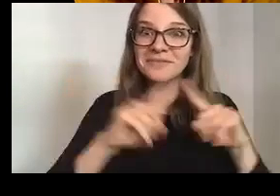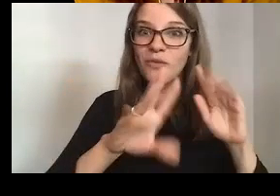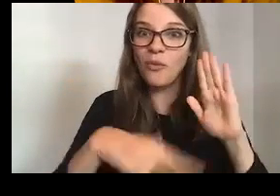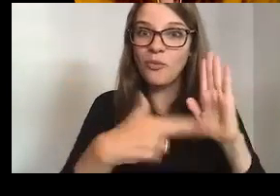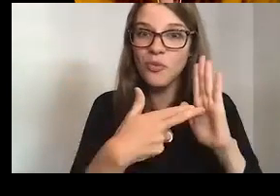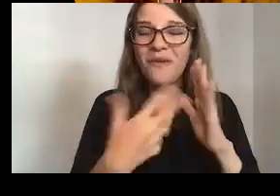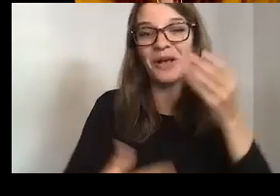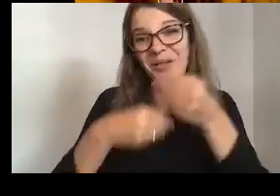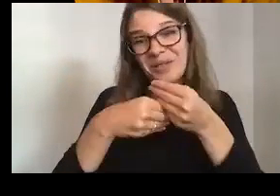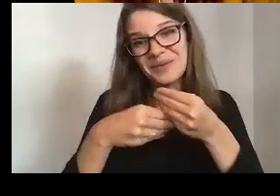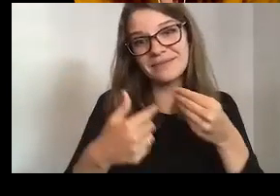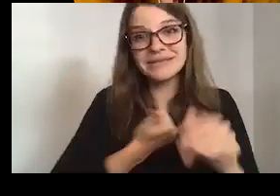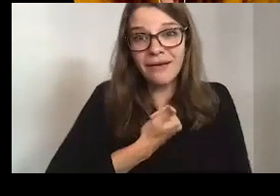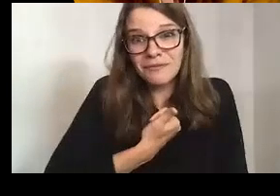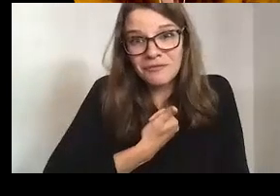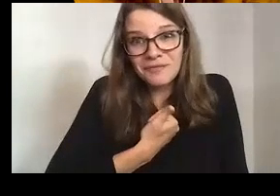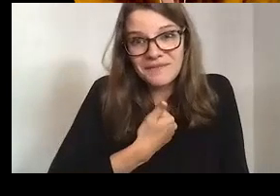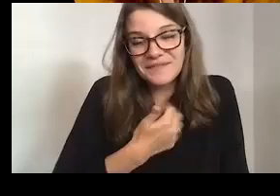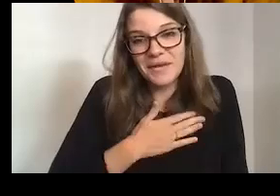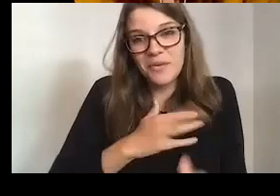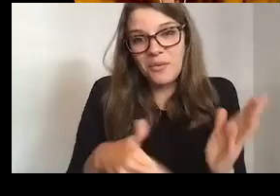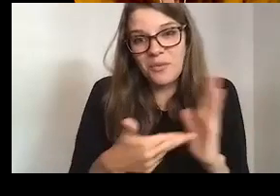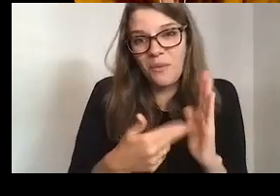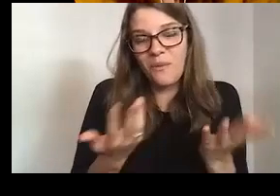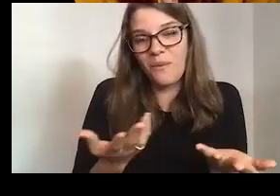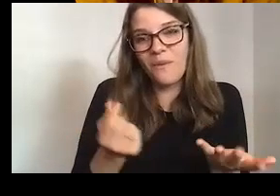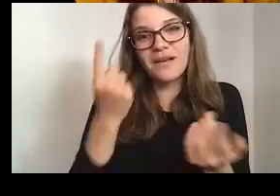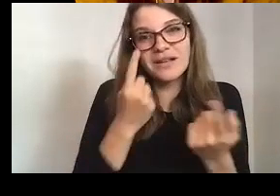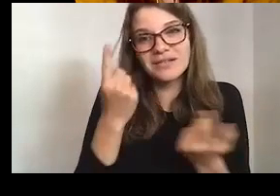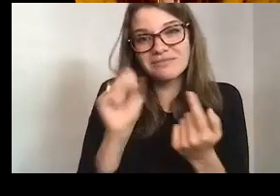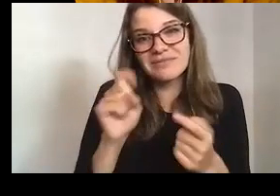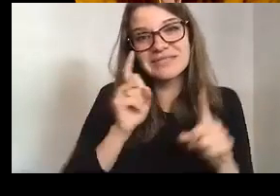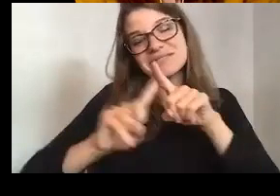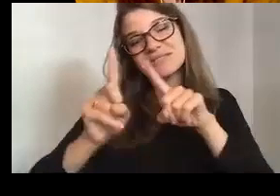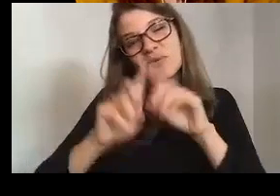your role of yourself and thinking about all those different roles and personal stressors